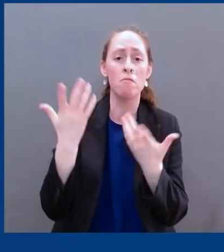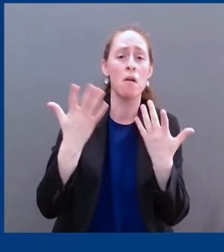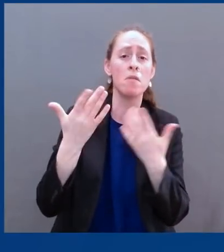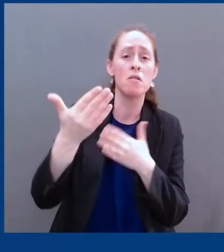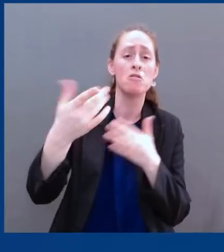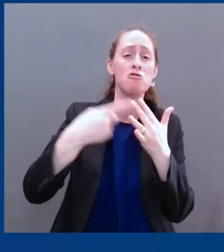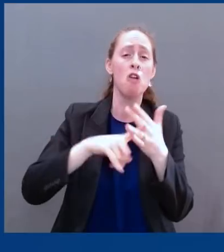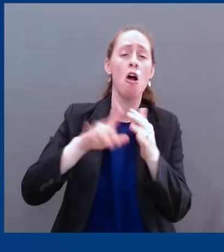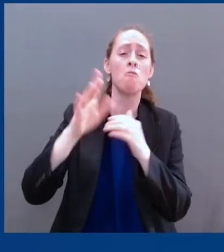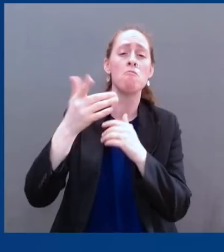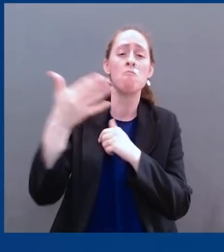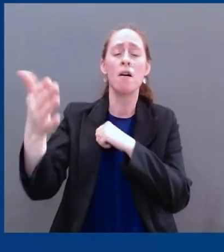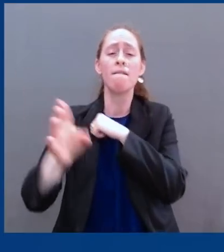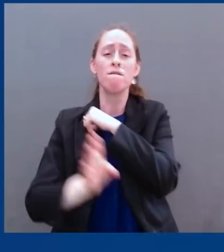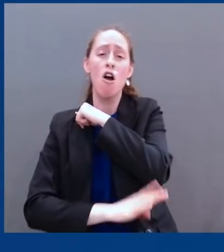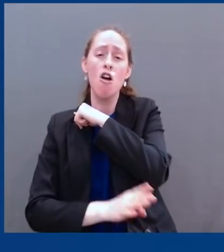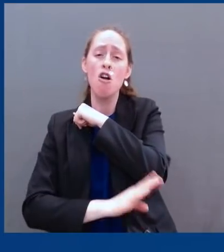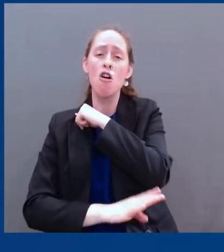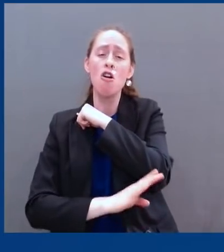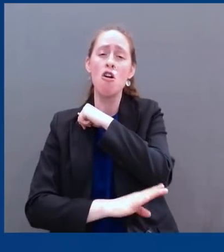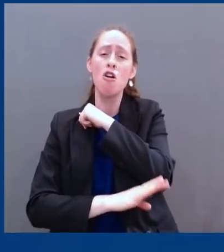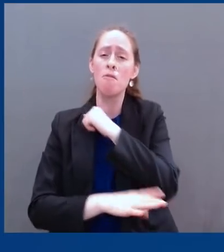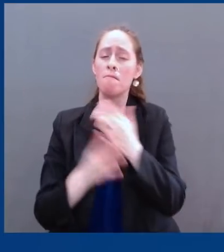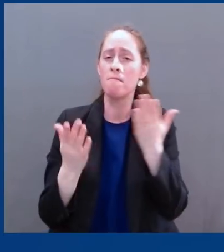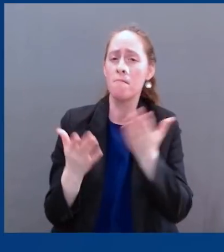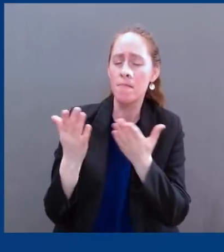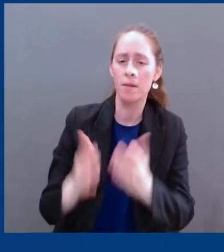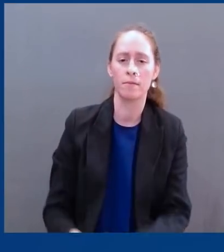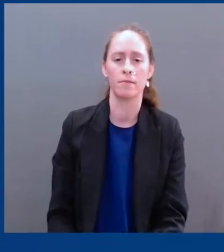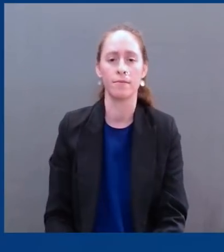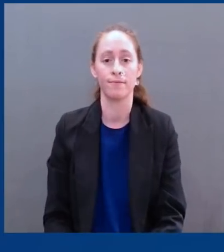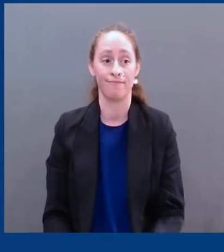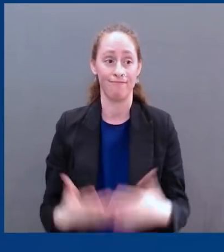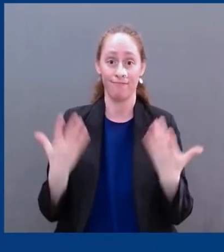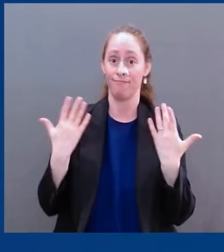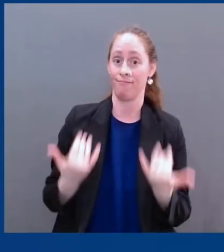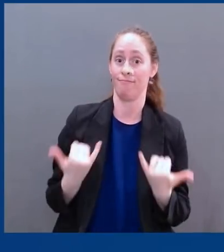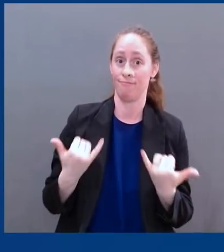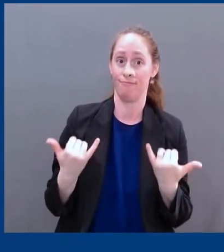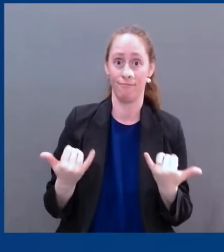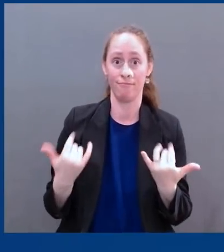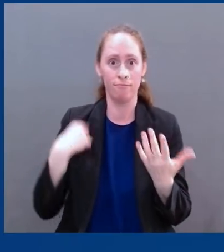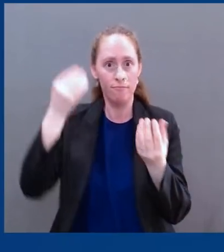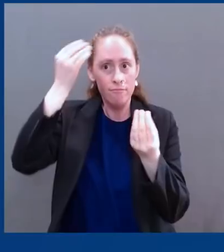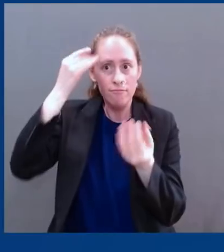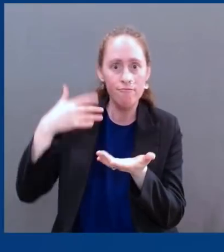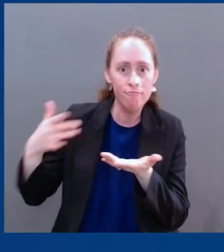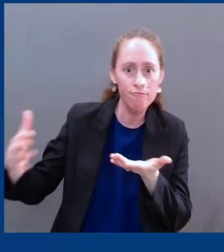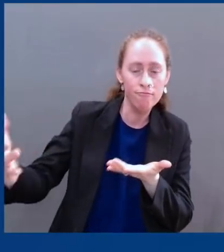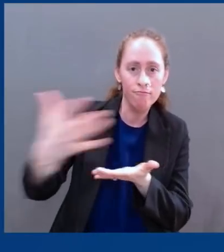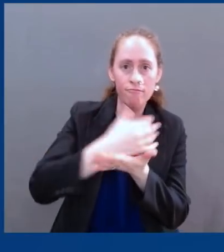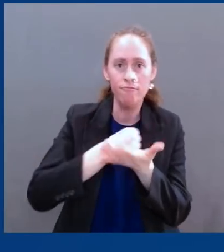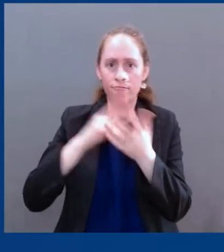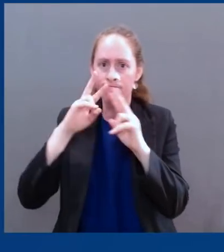The situation right now of the data that they are looking at with regard to fourth doses from both companies --